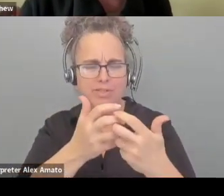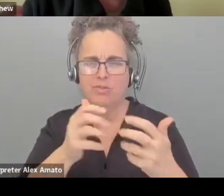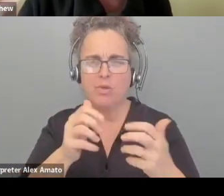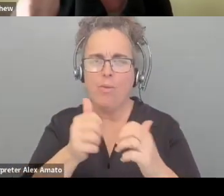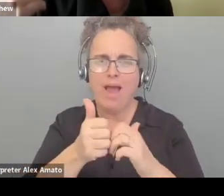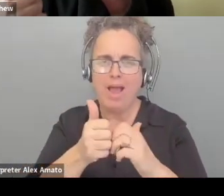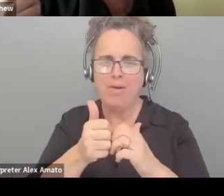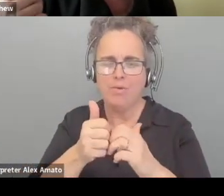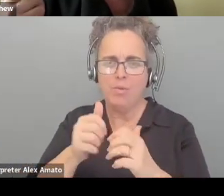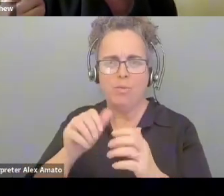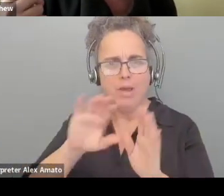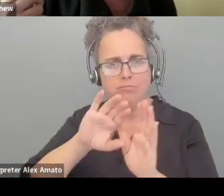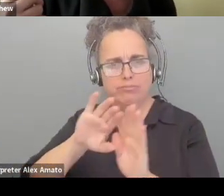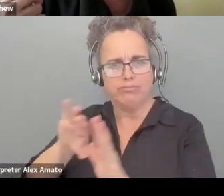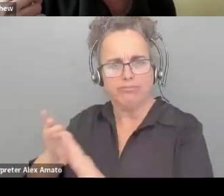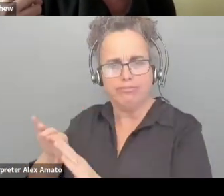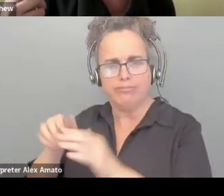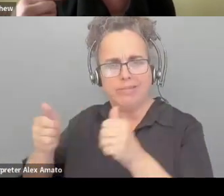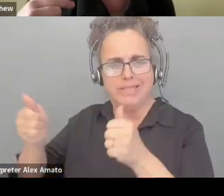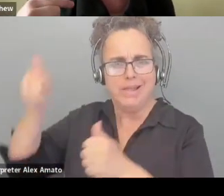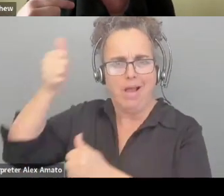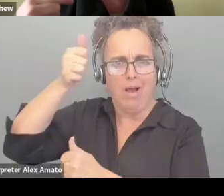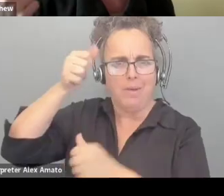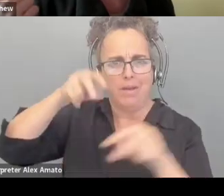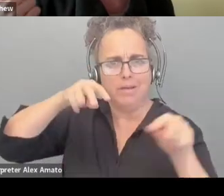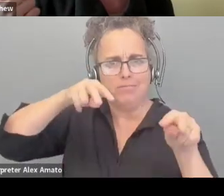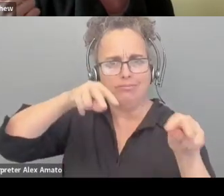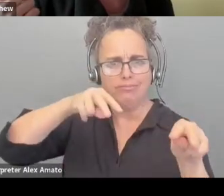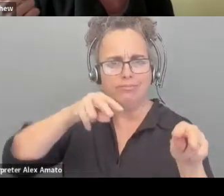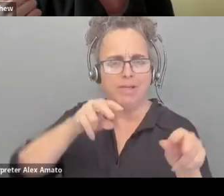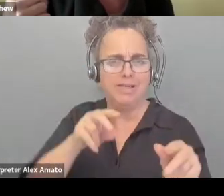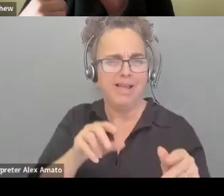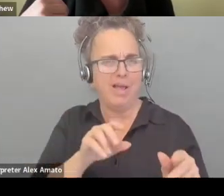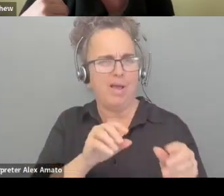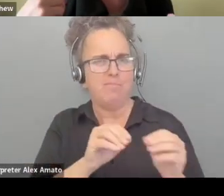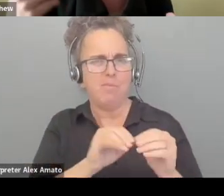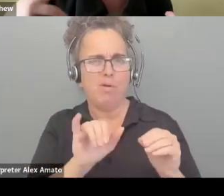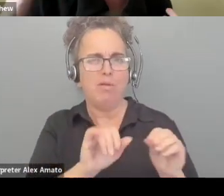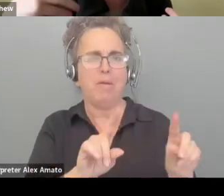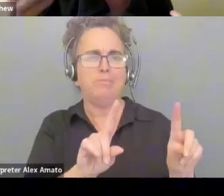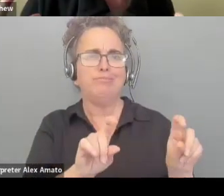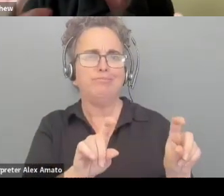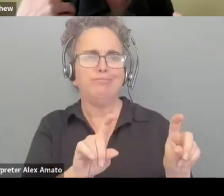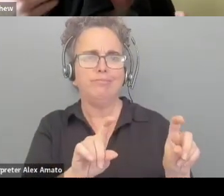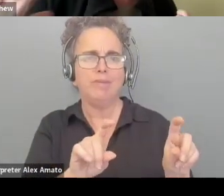to disability that often sees disabled people as test pilots or as human subjects